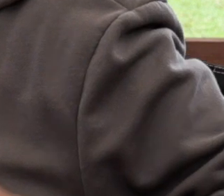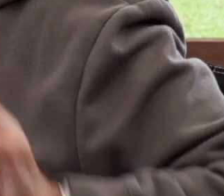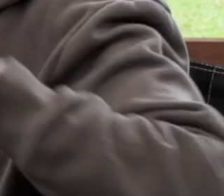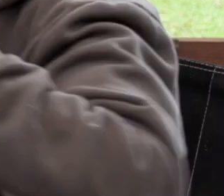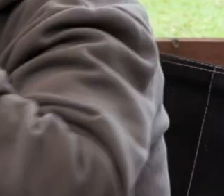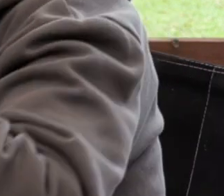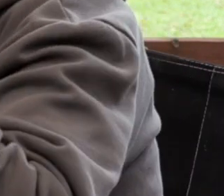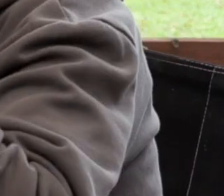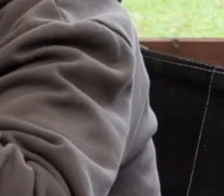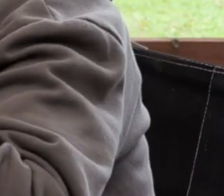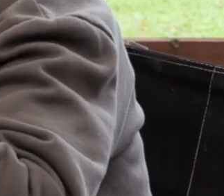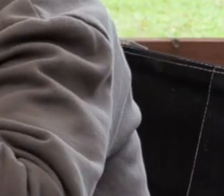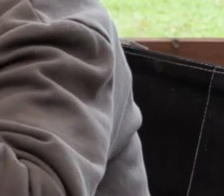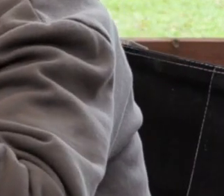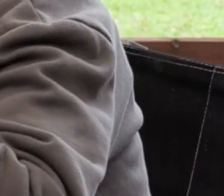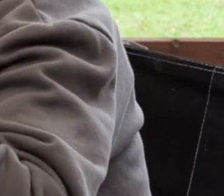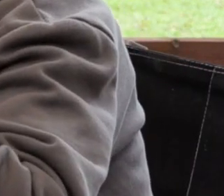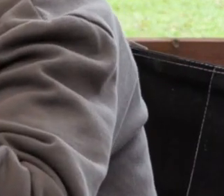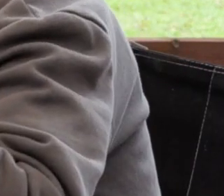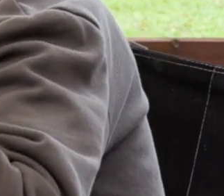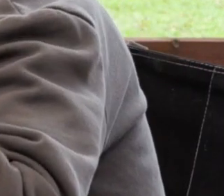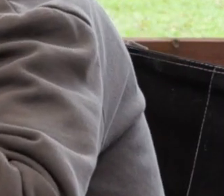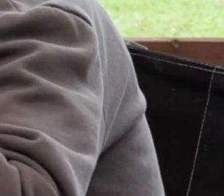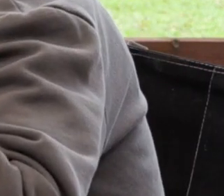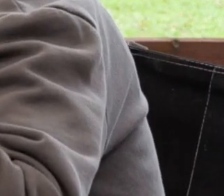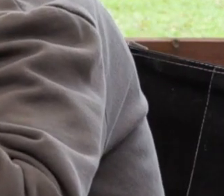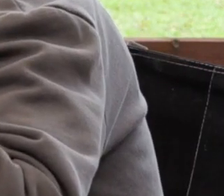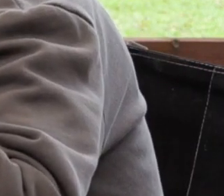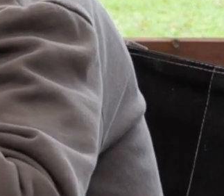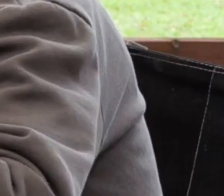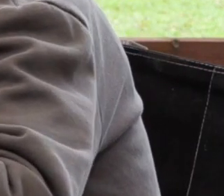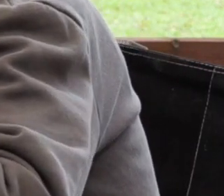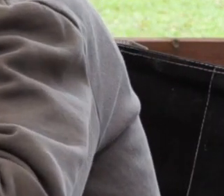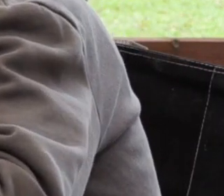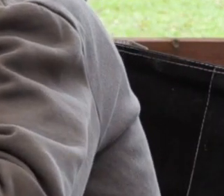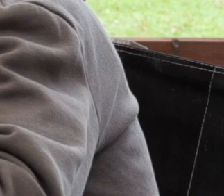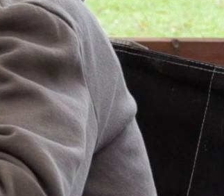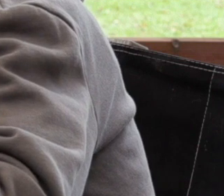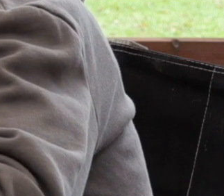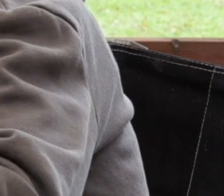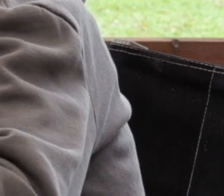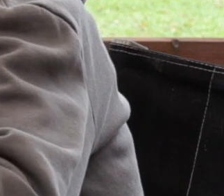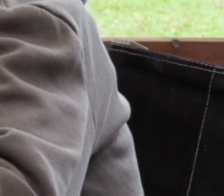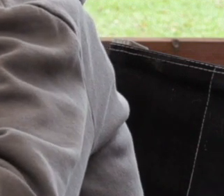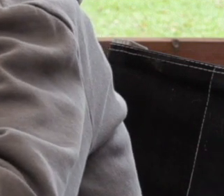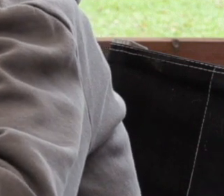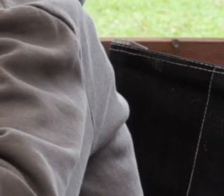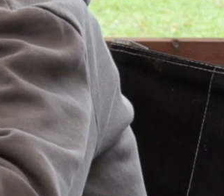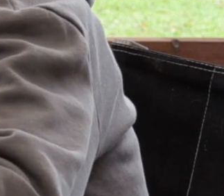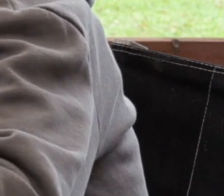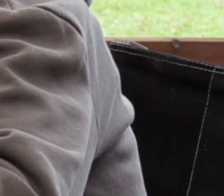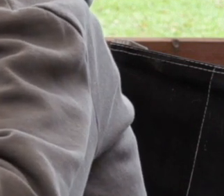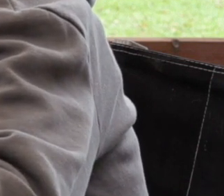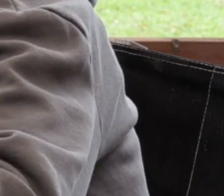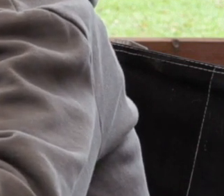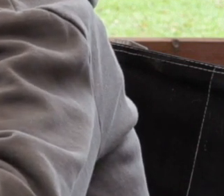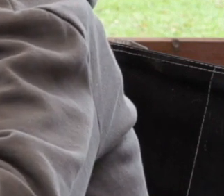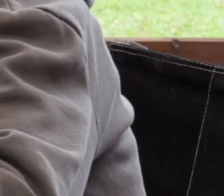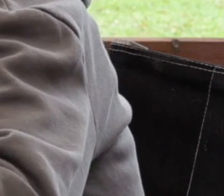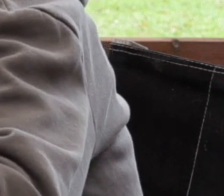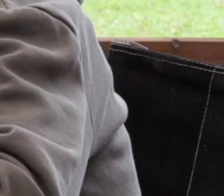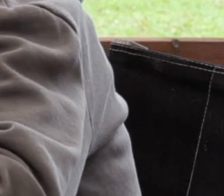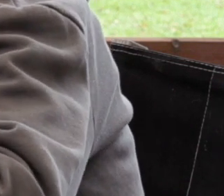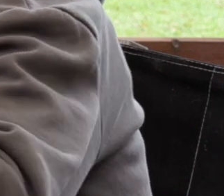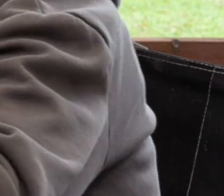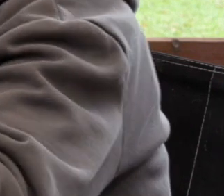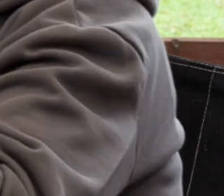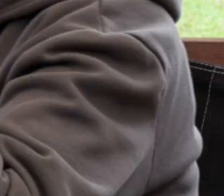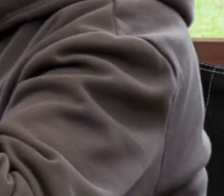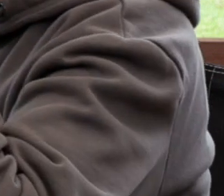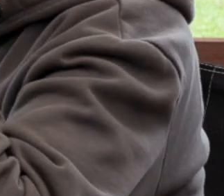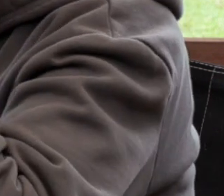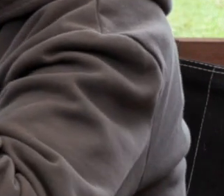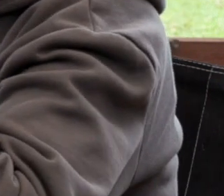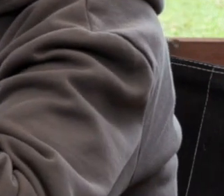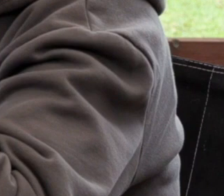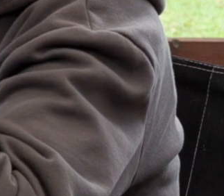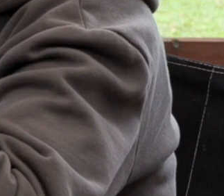I’ve got long hair, you’ve got short hair.